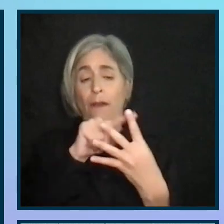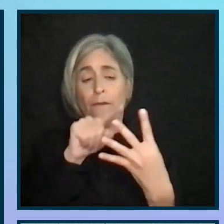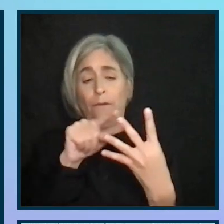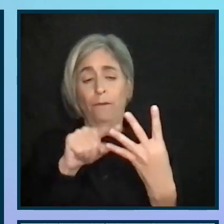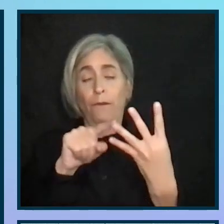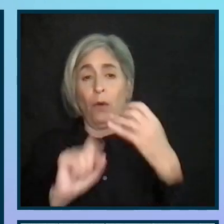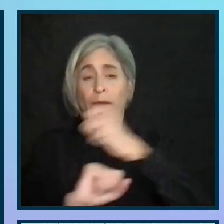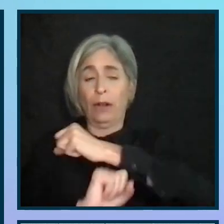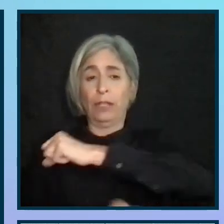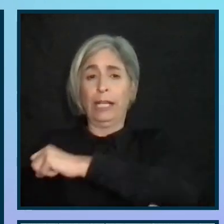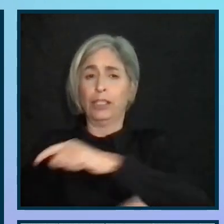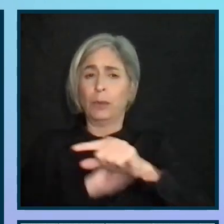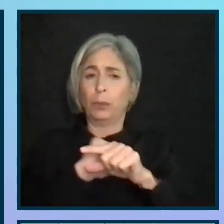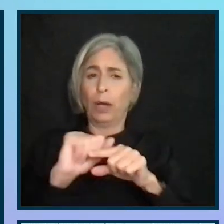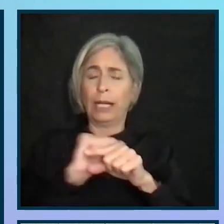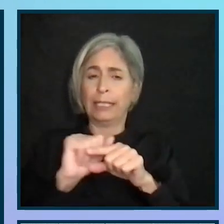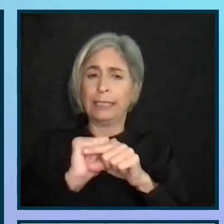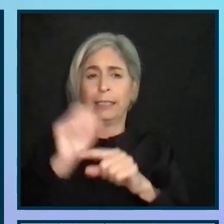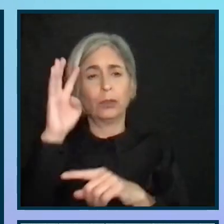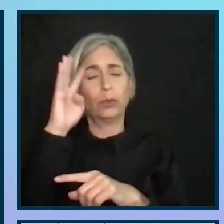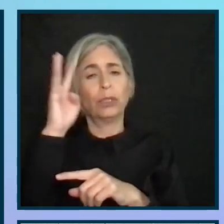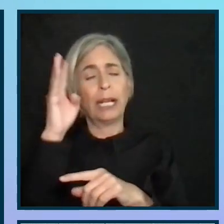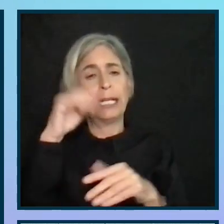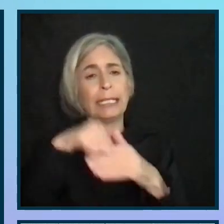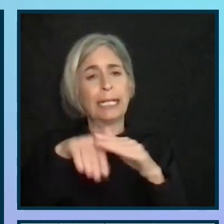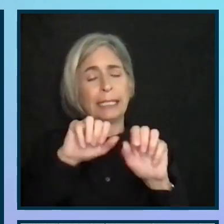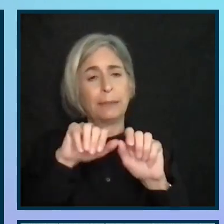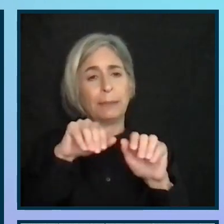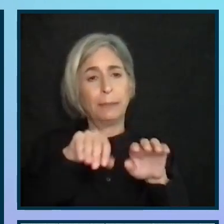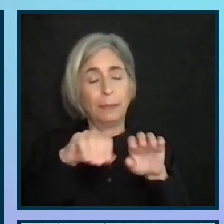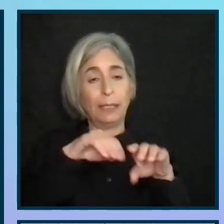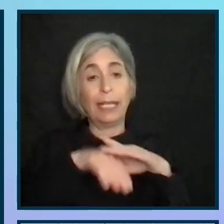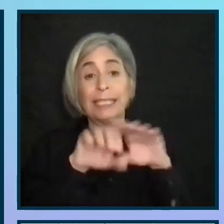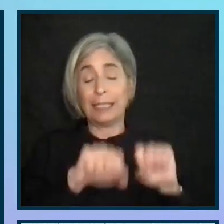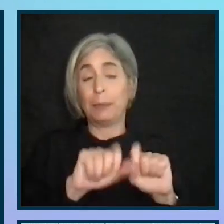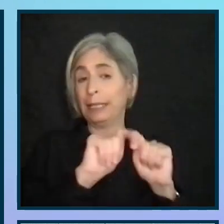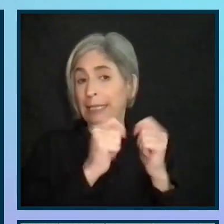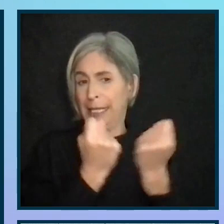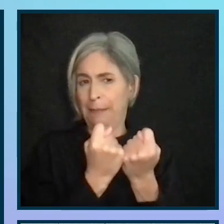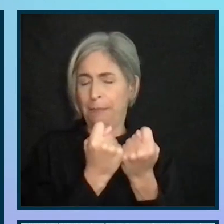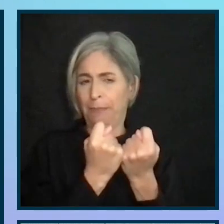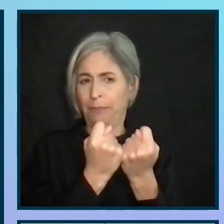are creating an access central accessibility team, obtaining executive buy-in,